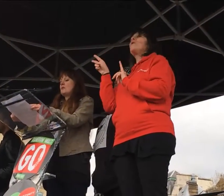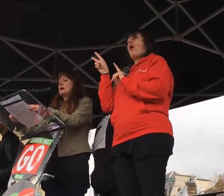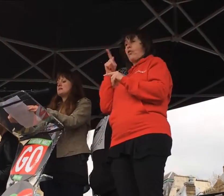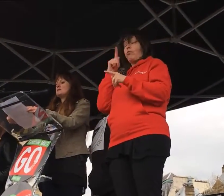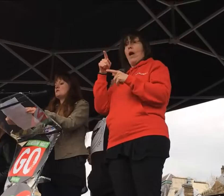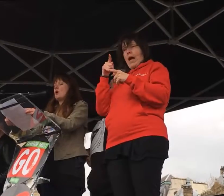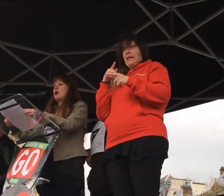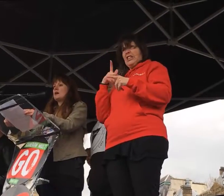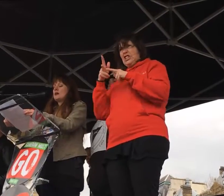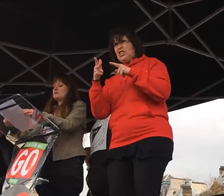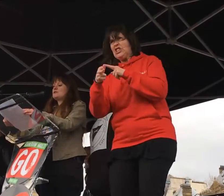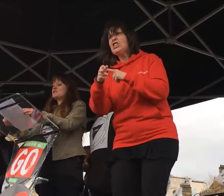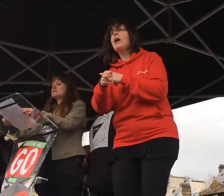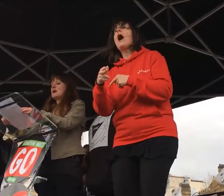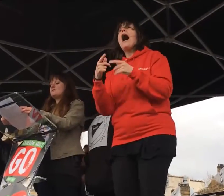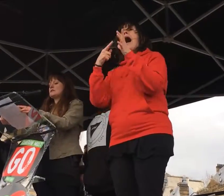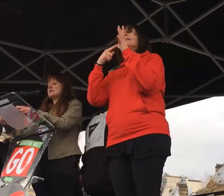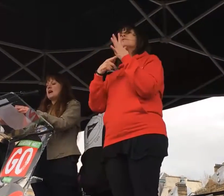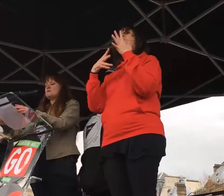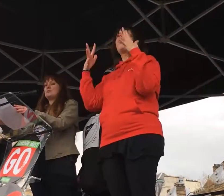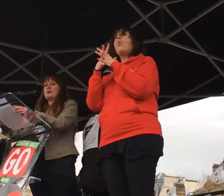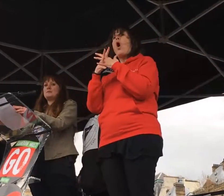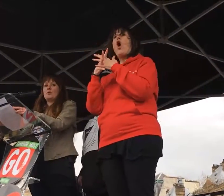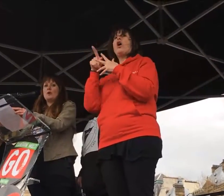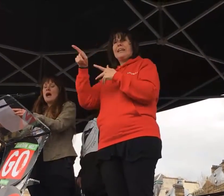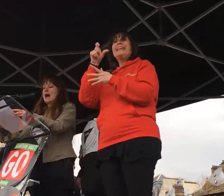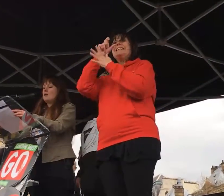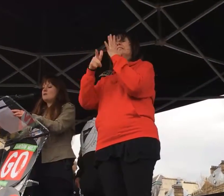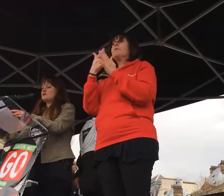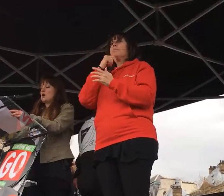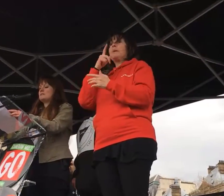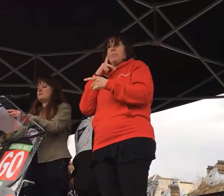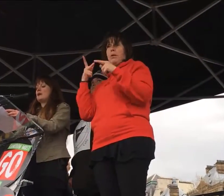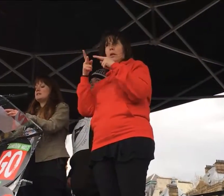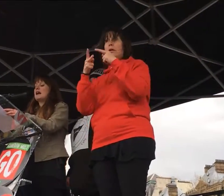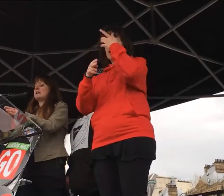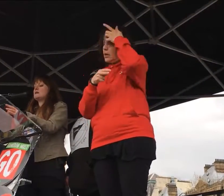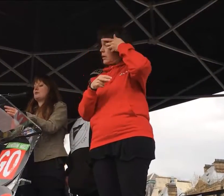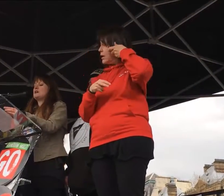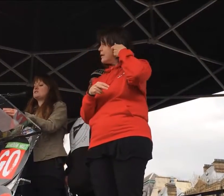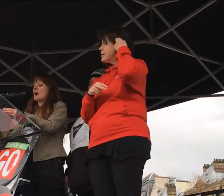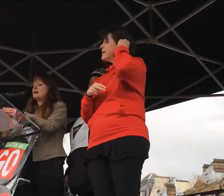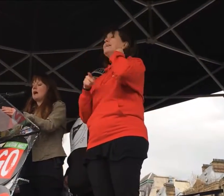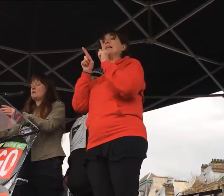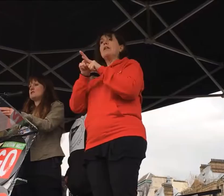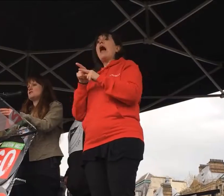changes to access to work, pushing deaf and disabled people out of jobs, while attacking the British sign language interpreting profession, in social care disabled people are being denied